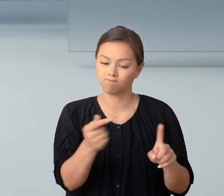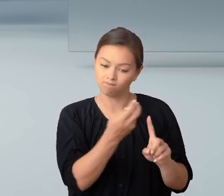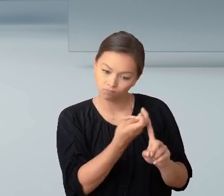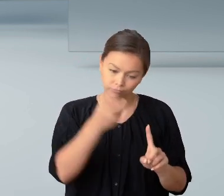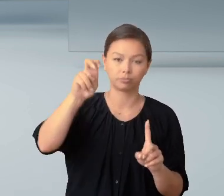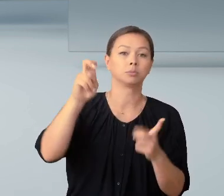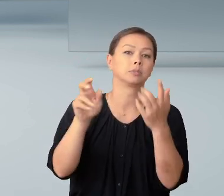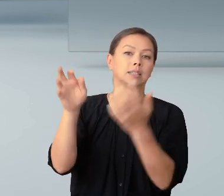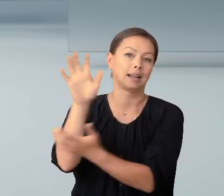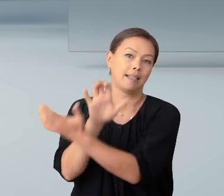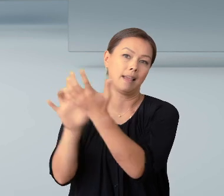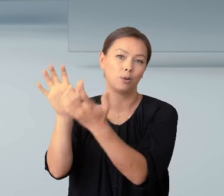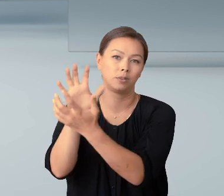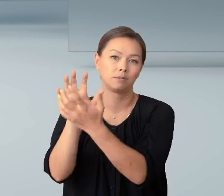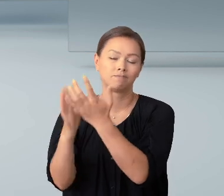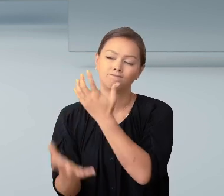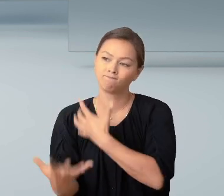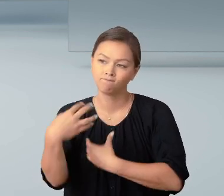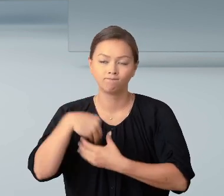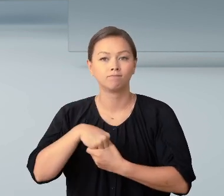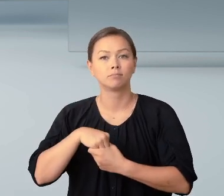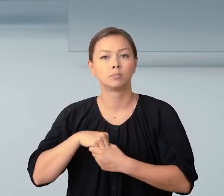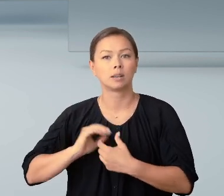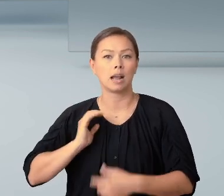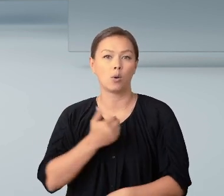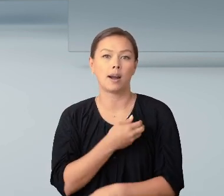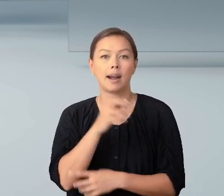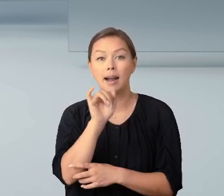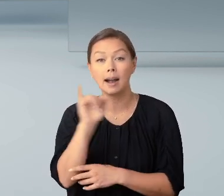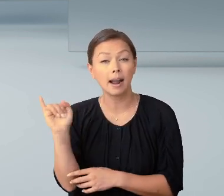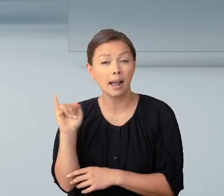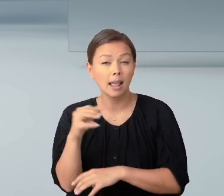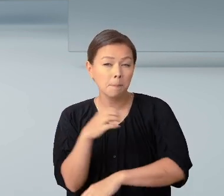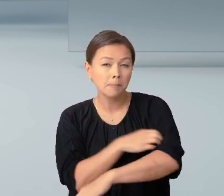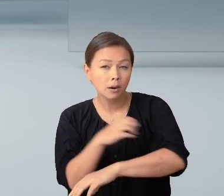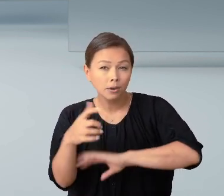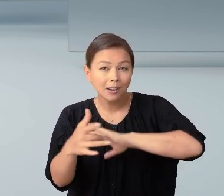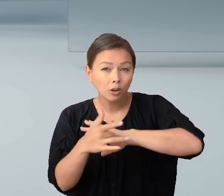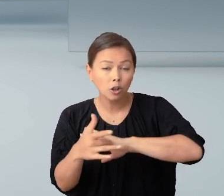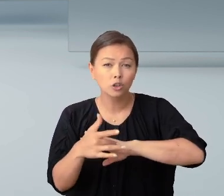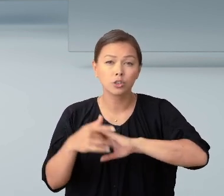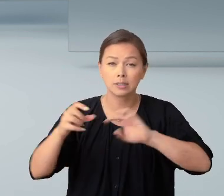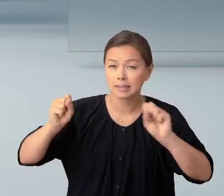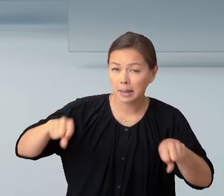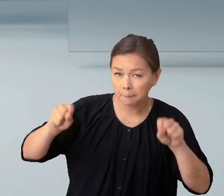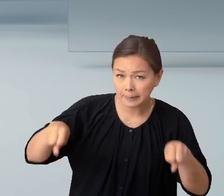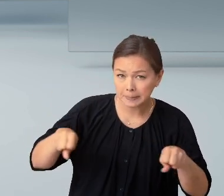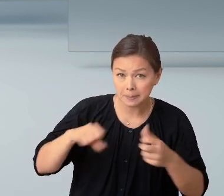to the cloud to adopt our AI-powered technologies, capabilities. Number